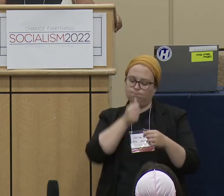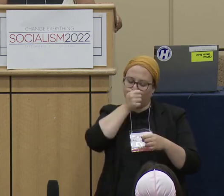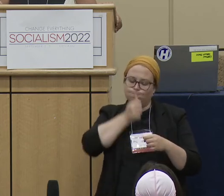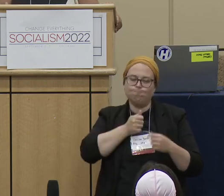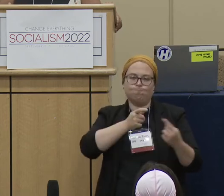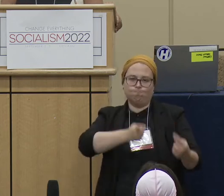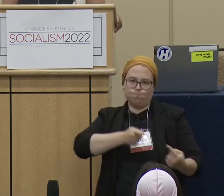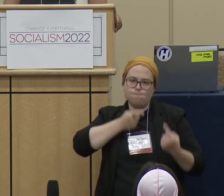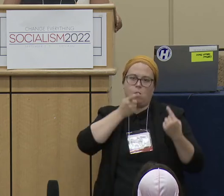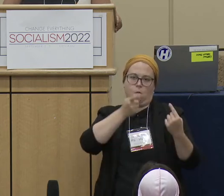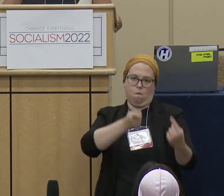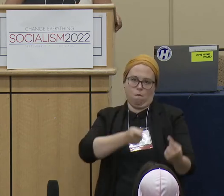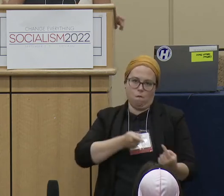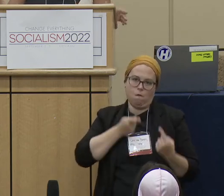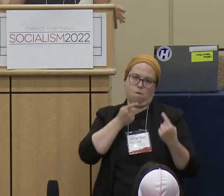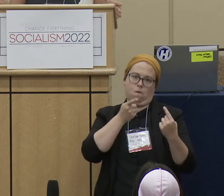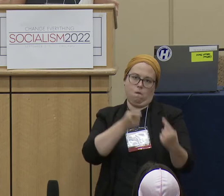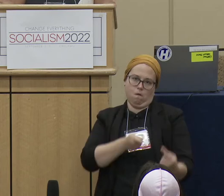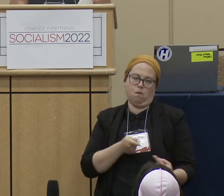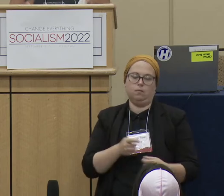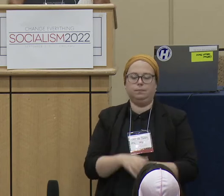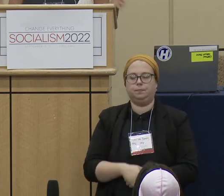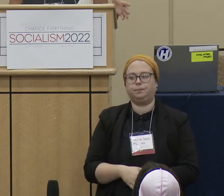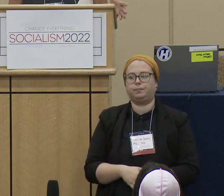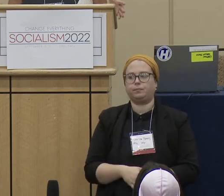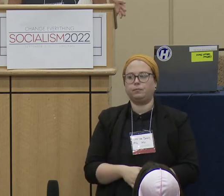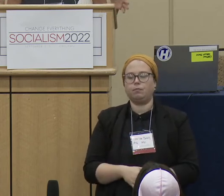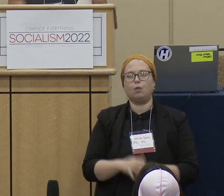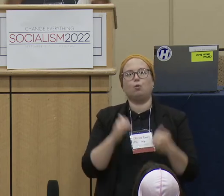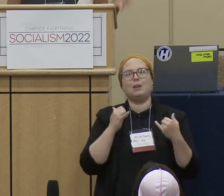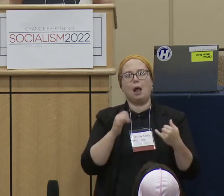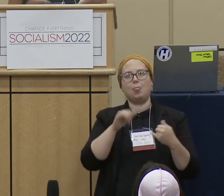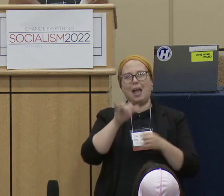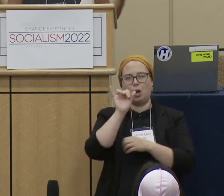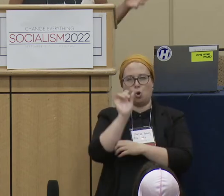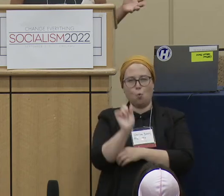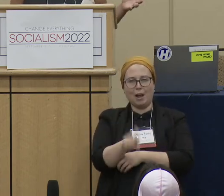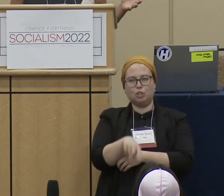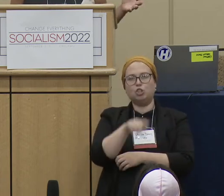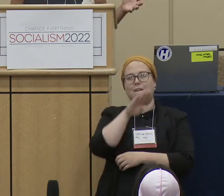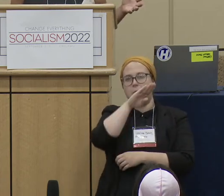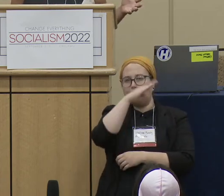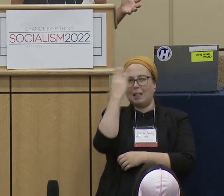struggle. And it is contested. So, this brings me to the